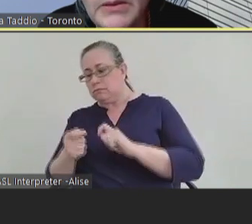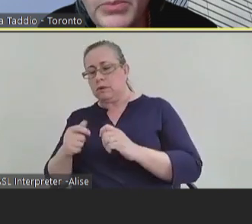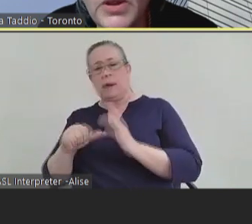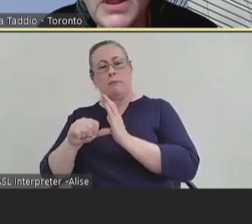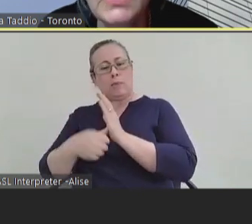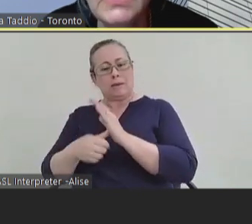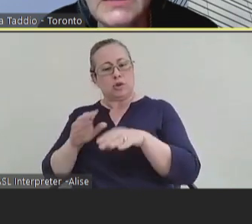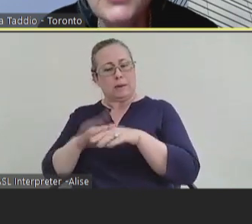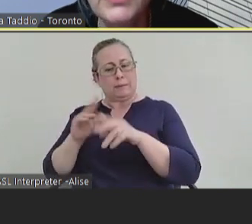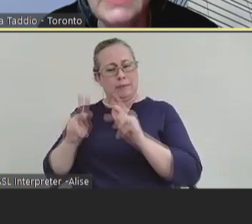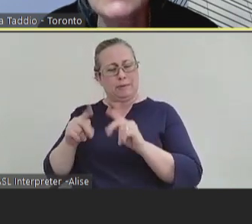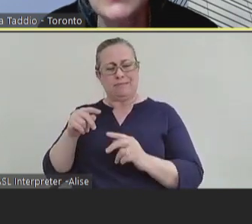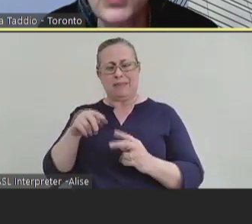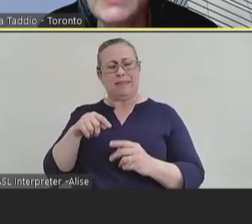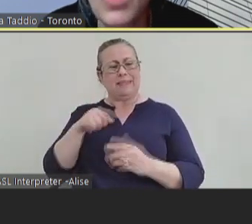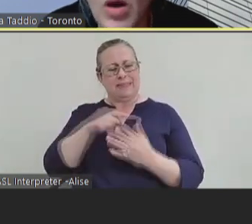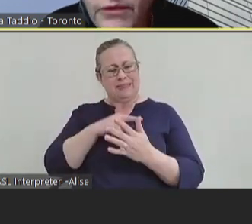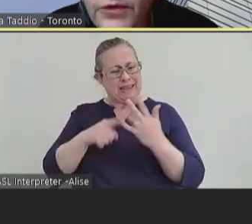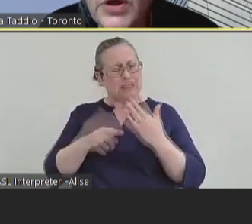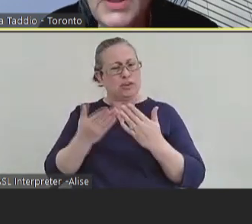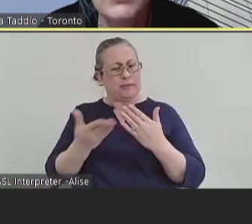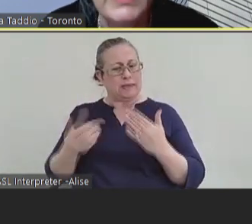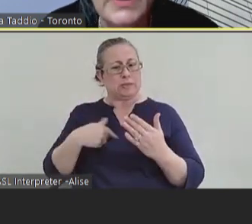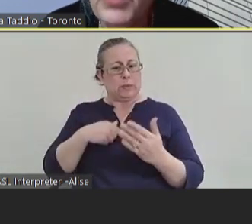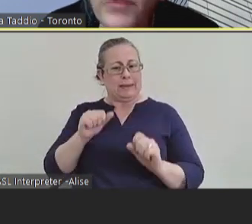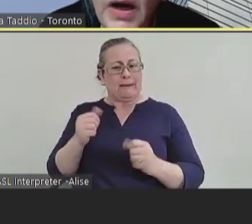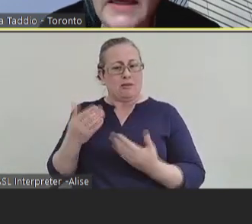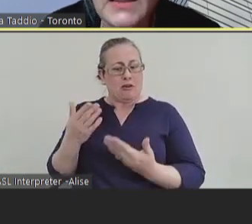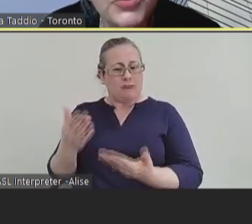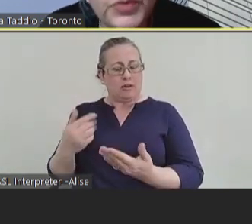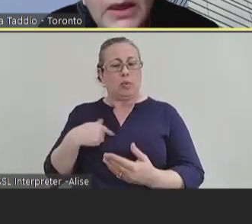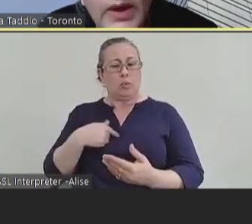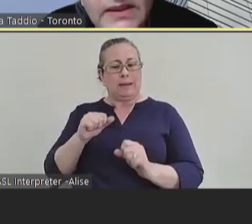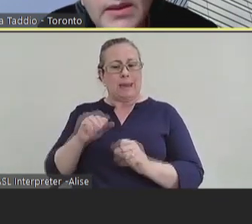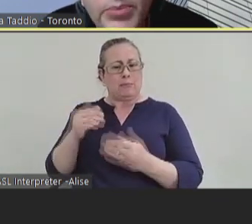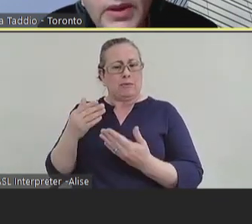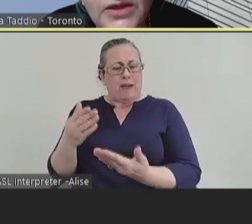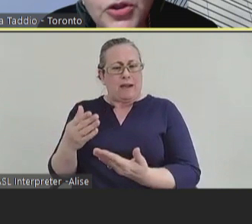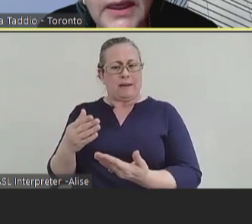people that these are things that we can offer, we can provide. It's really quite simple, actually,